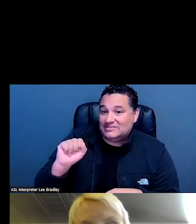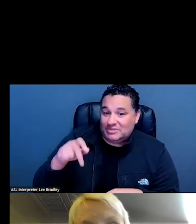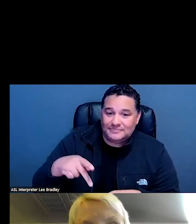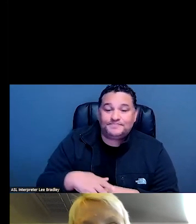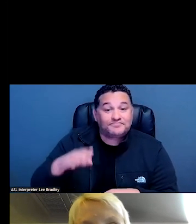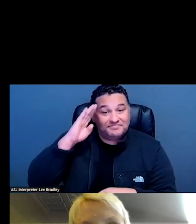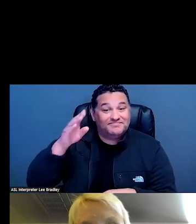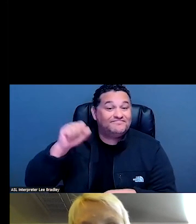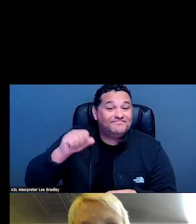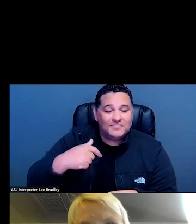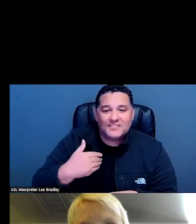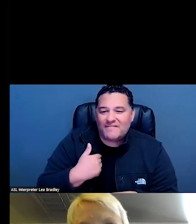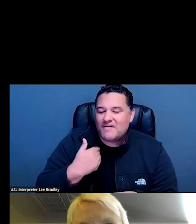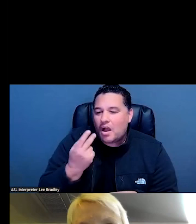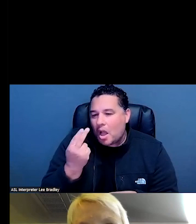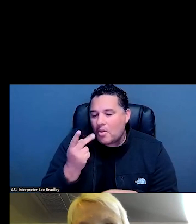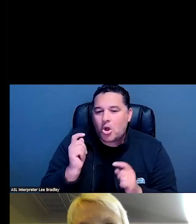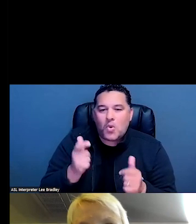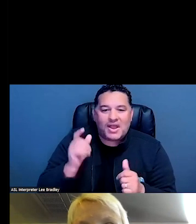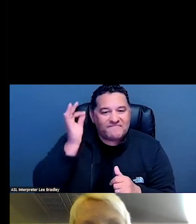JOANNA. FROM AFSP.